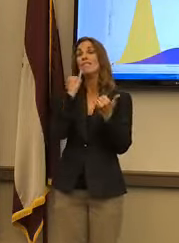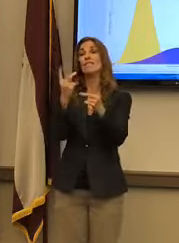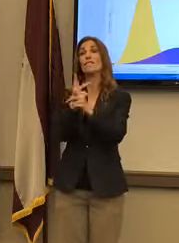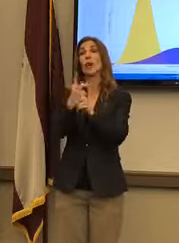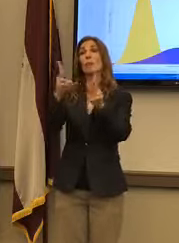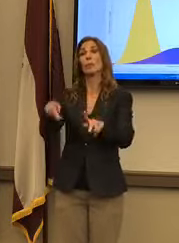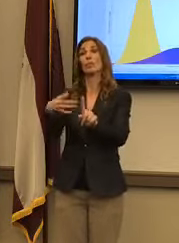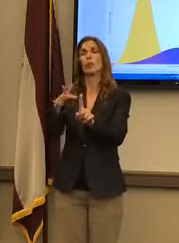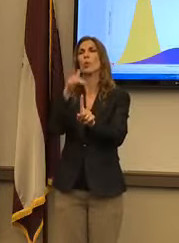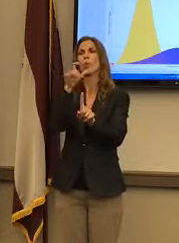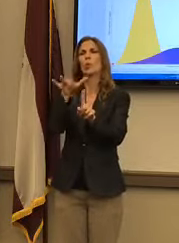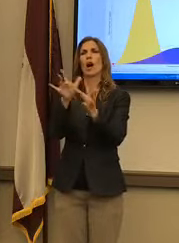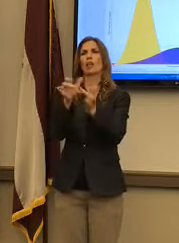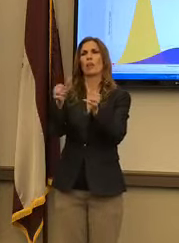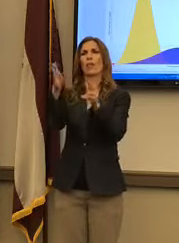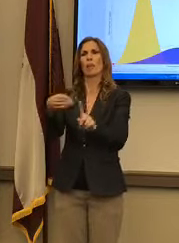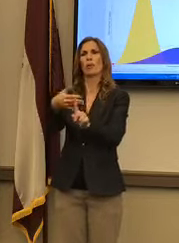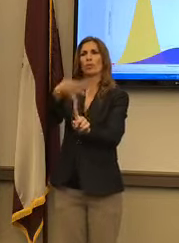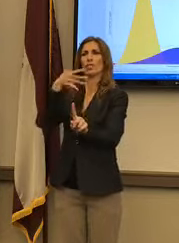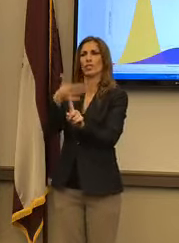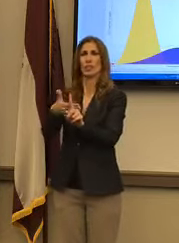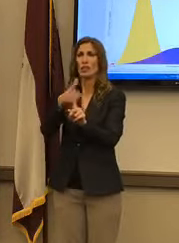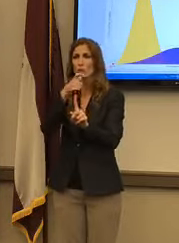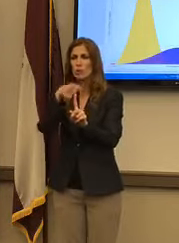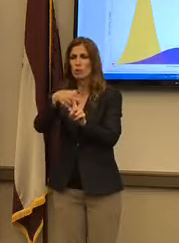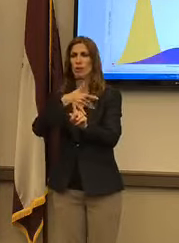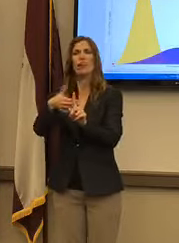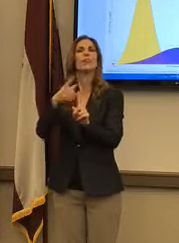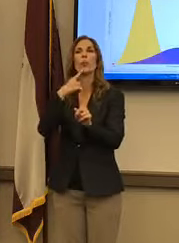be very helpful because that's going to be our best way to say to people you